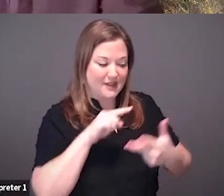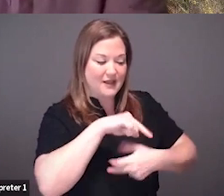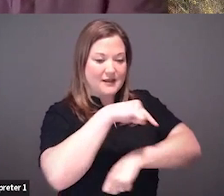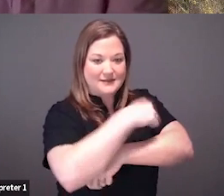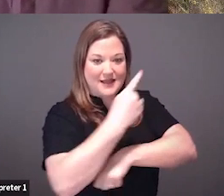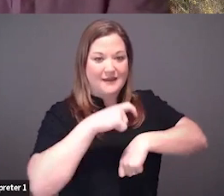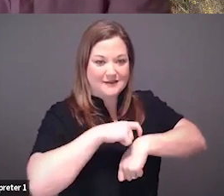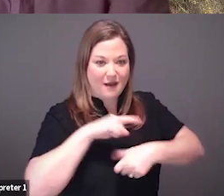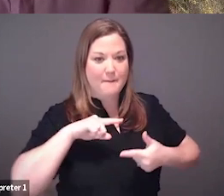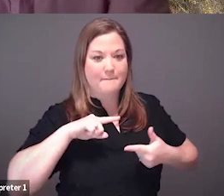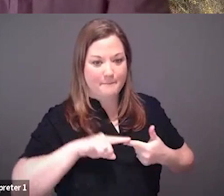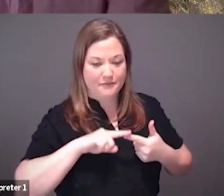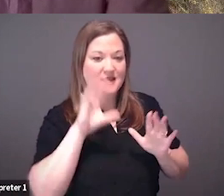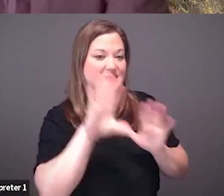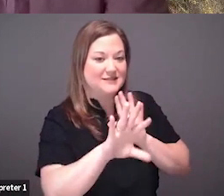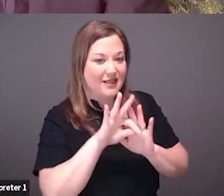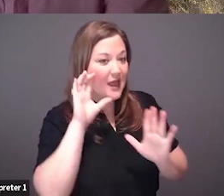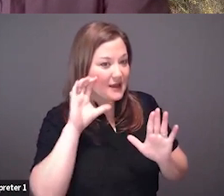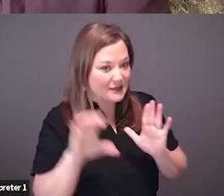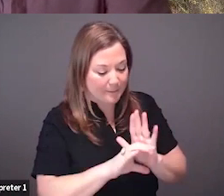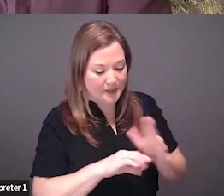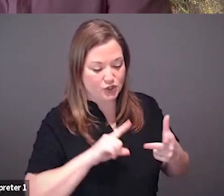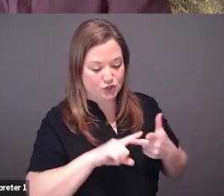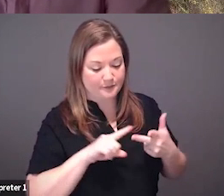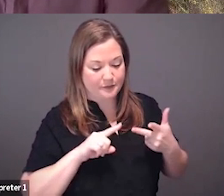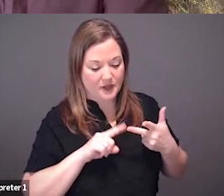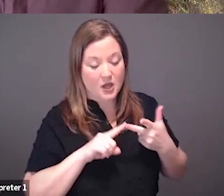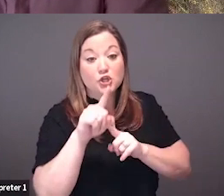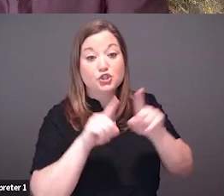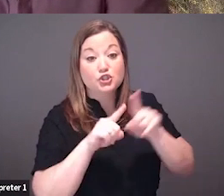and the star rating field that we're giving that treatment. Technically,